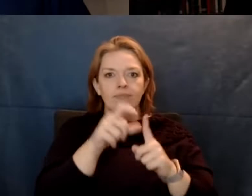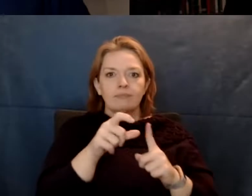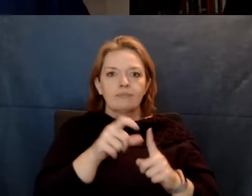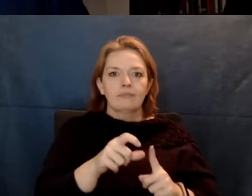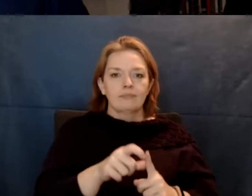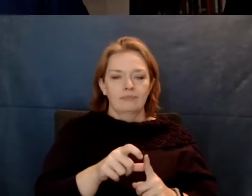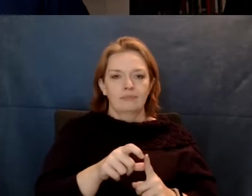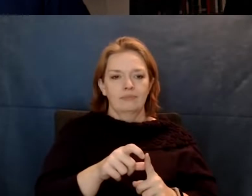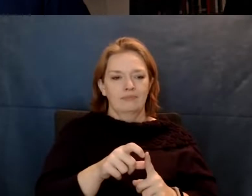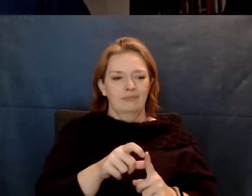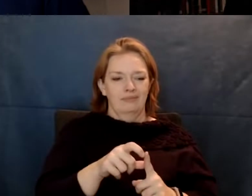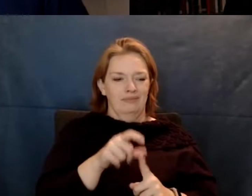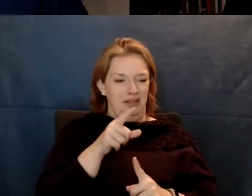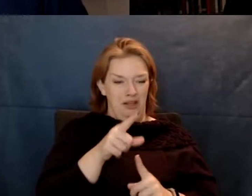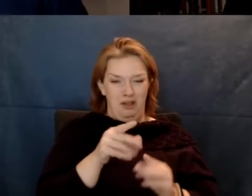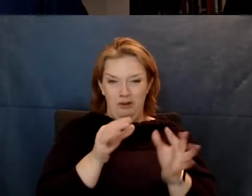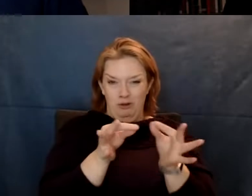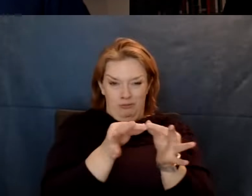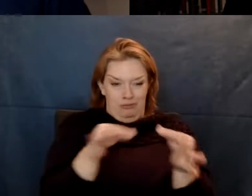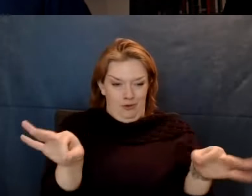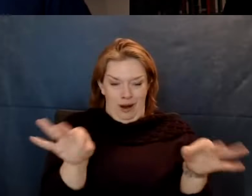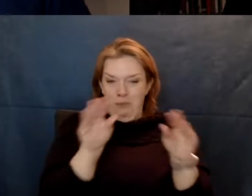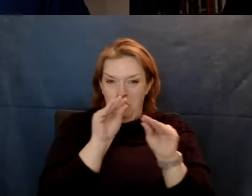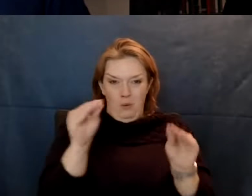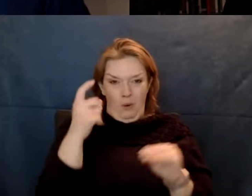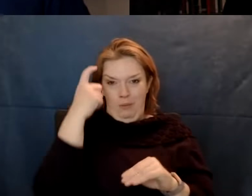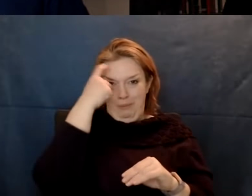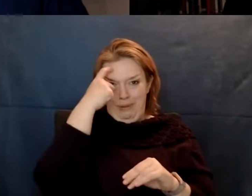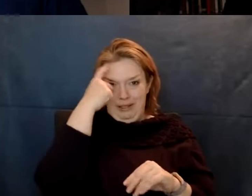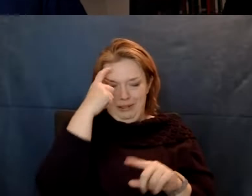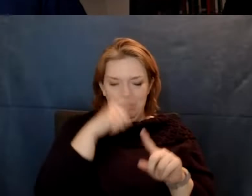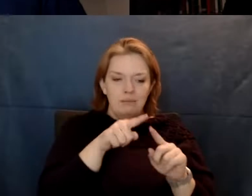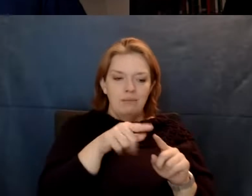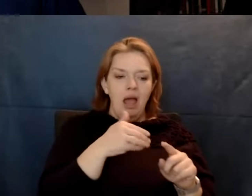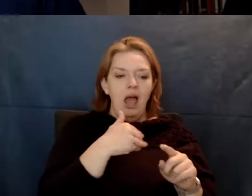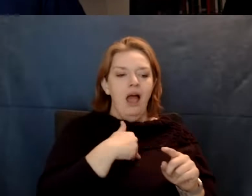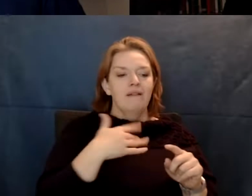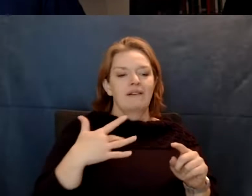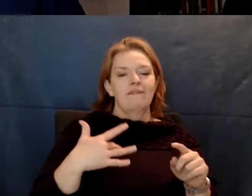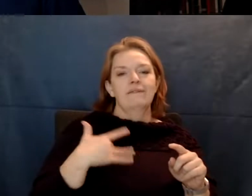make any grammatical sense but carry a kind of tone